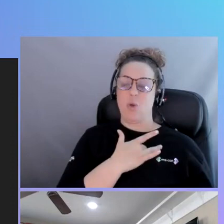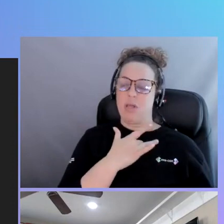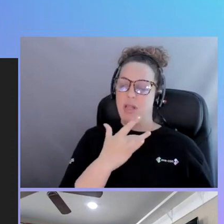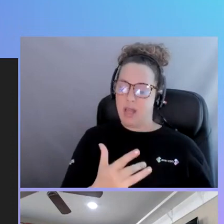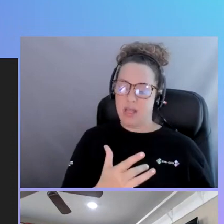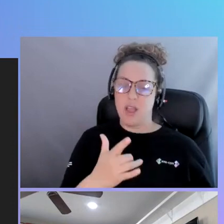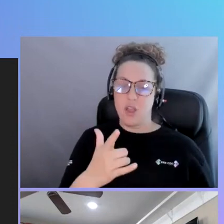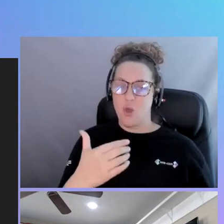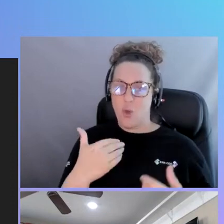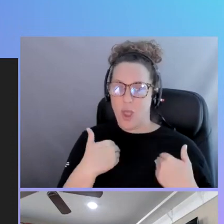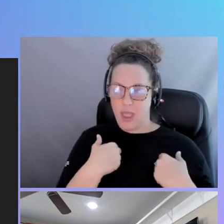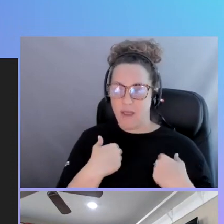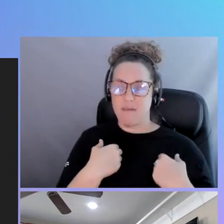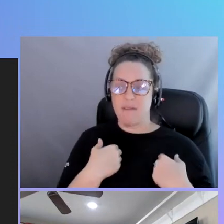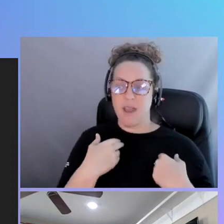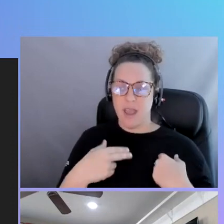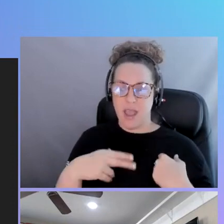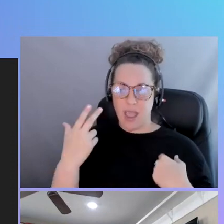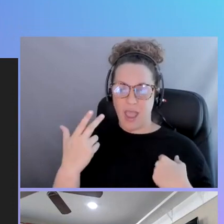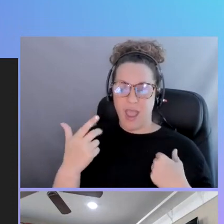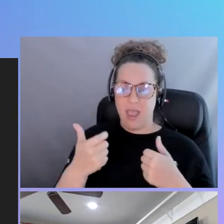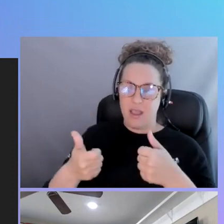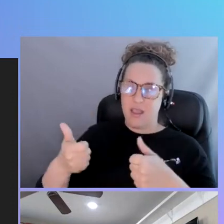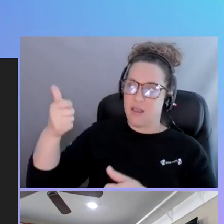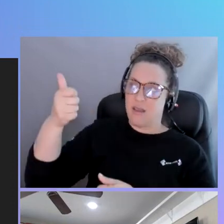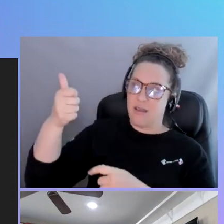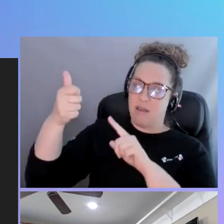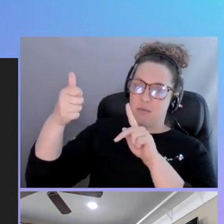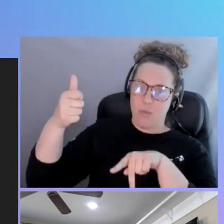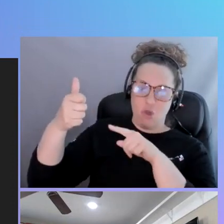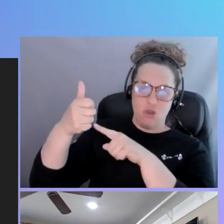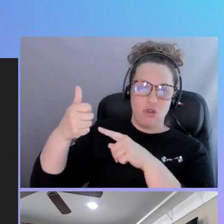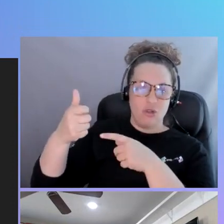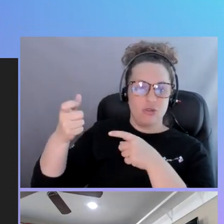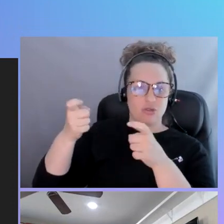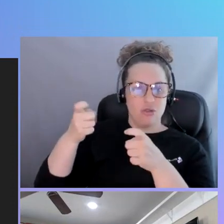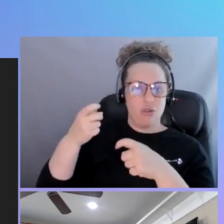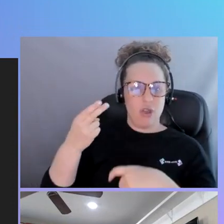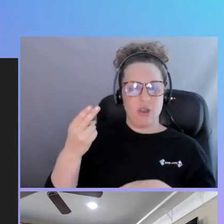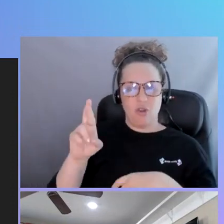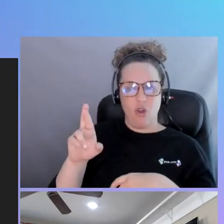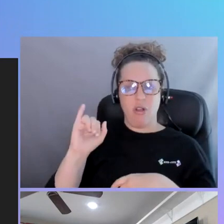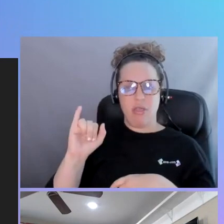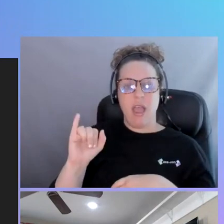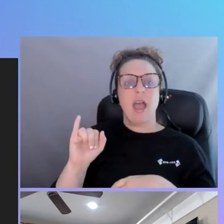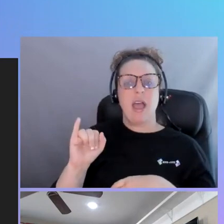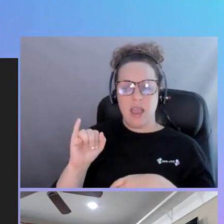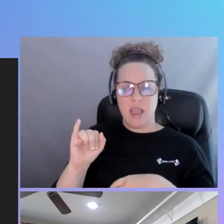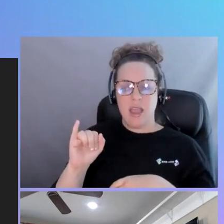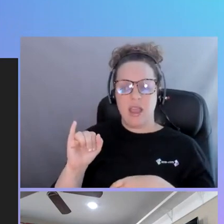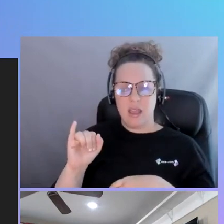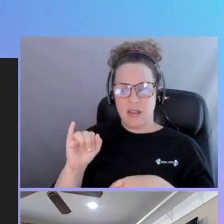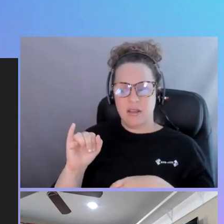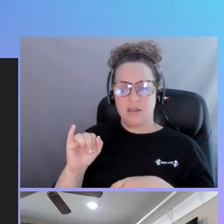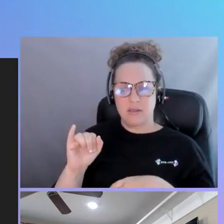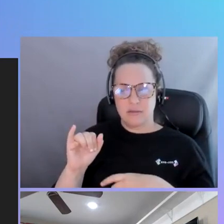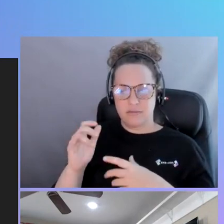ranking person in charge of HR that either sits on your C-suite